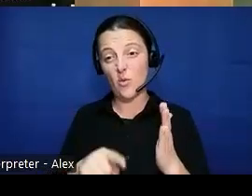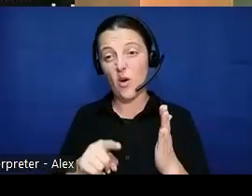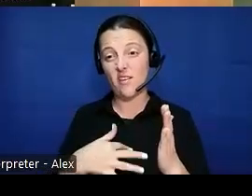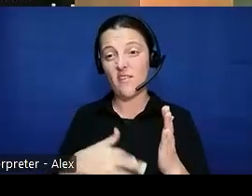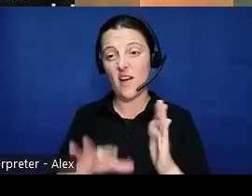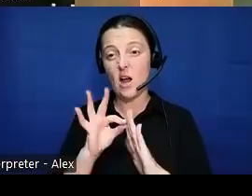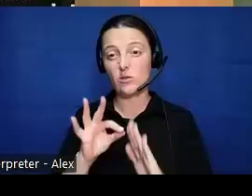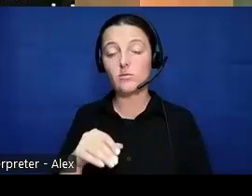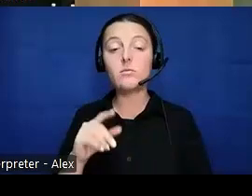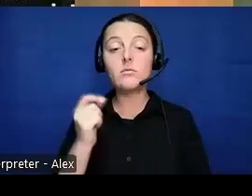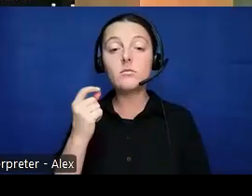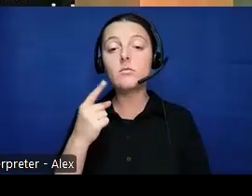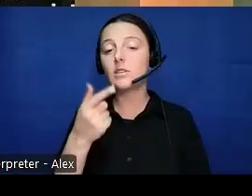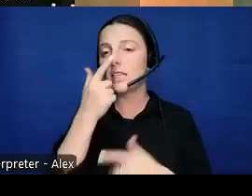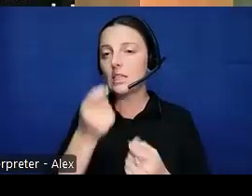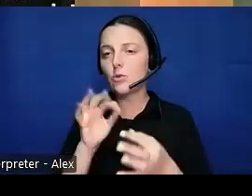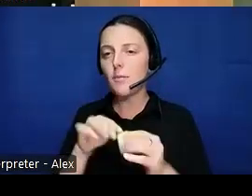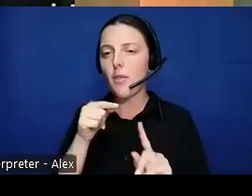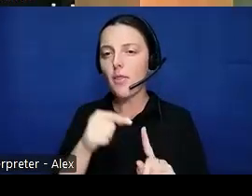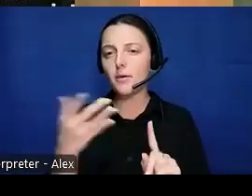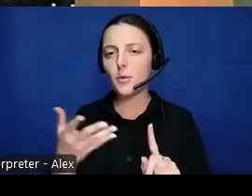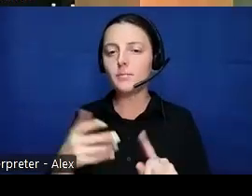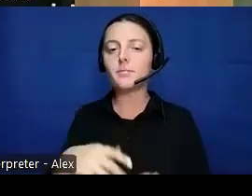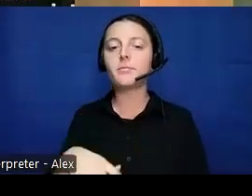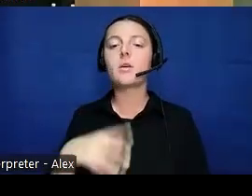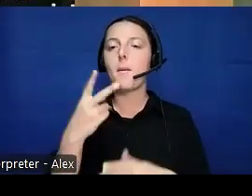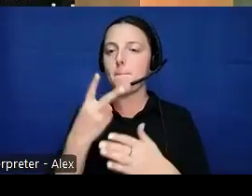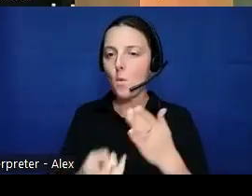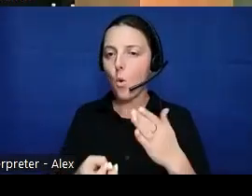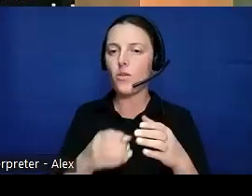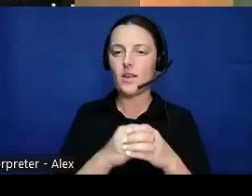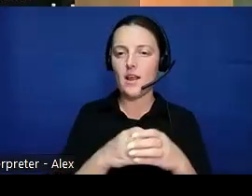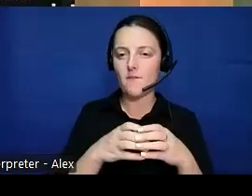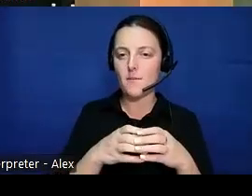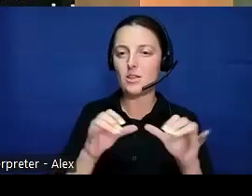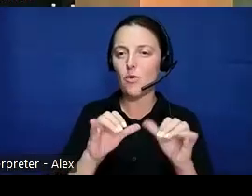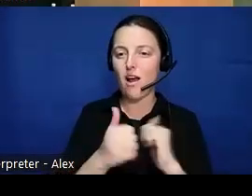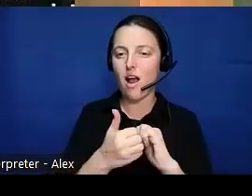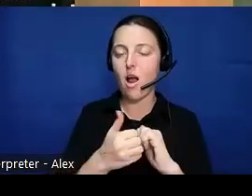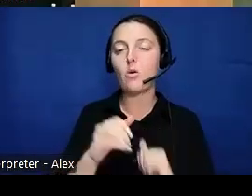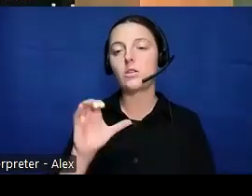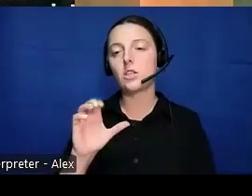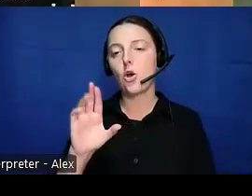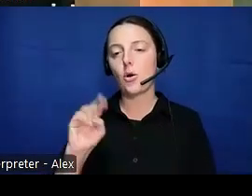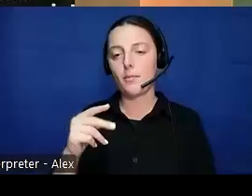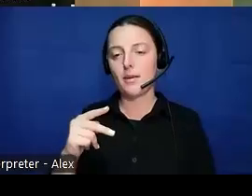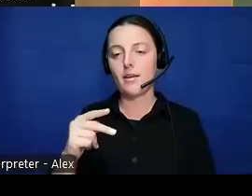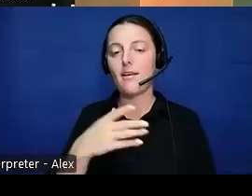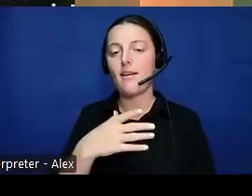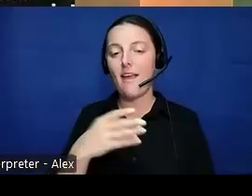this is that both inflammation measured through CRP and tumor mutation burden were both predictive